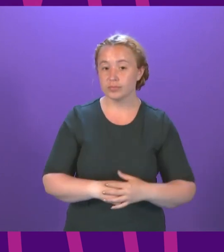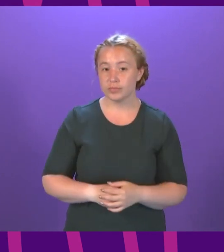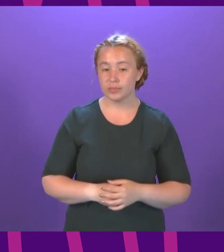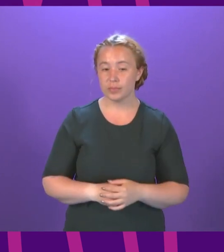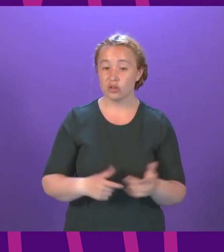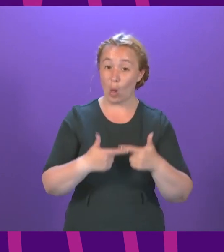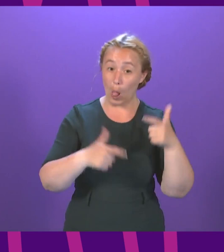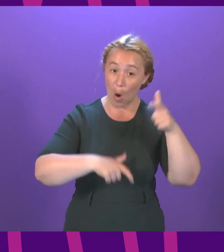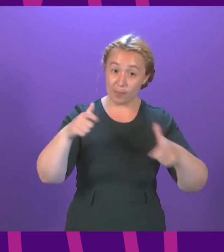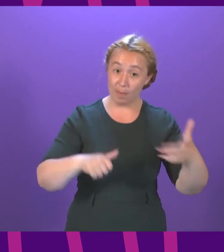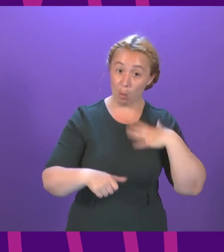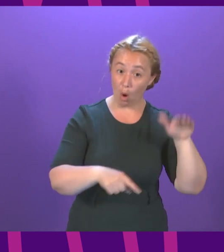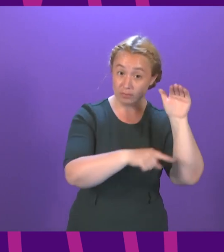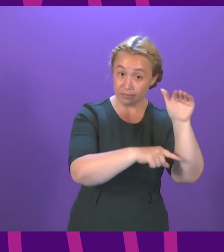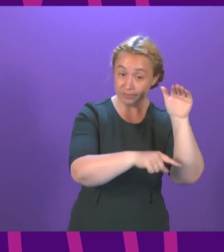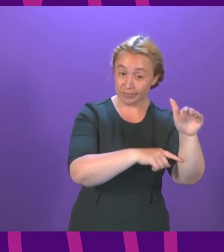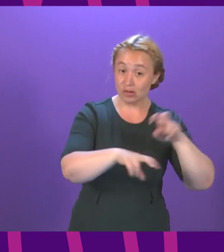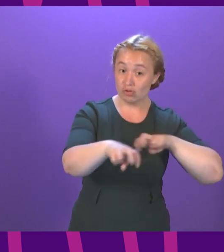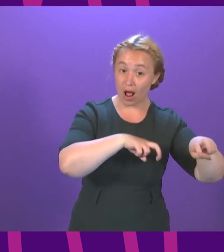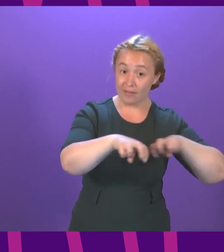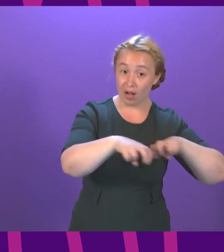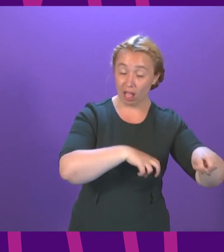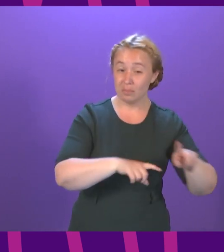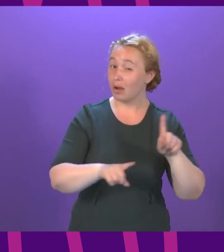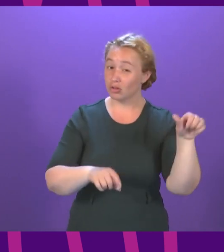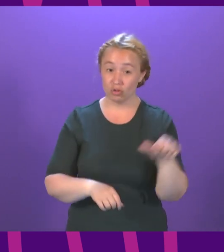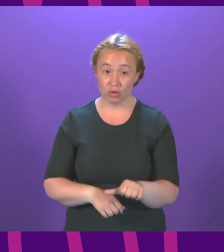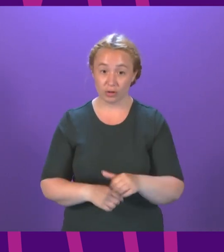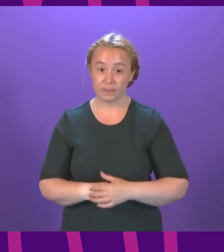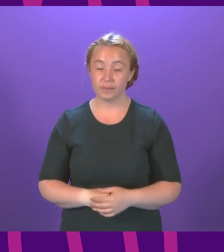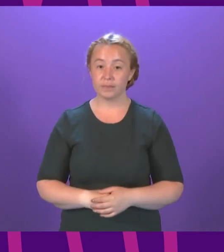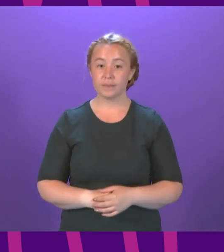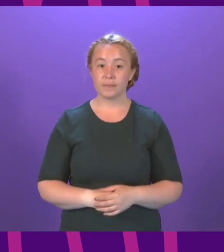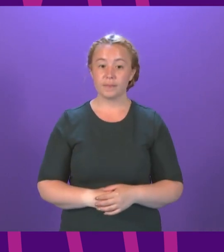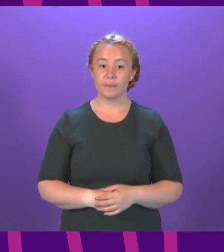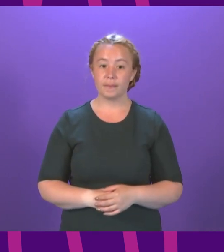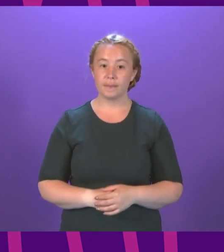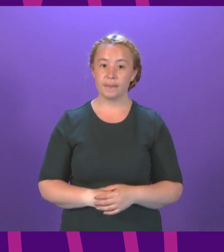Given that vaccination does not block all transmission or all serious illness,